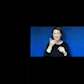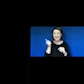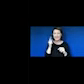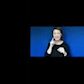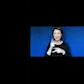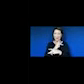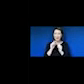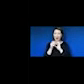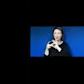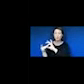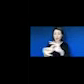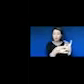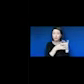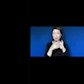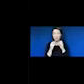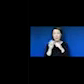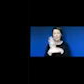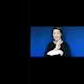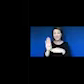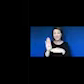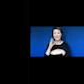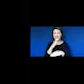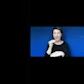there could be room for improvement.